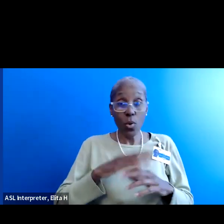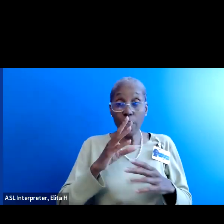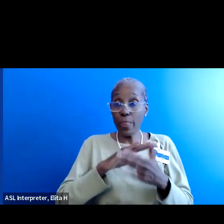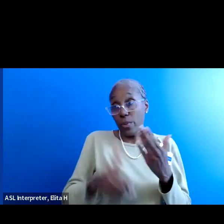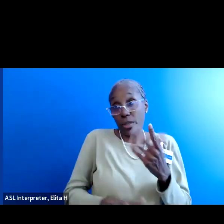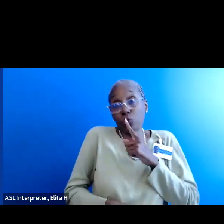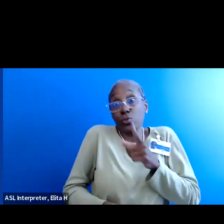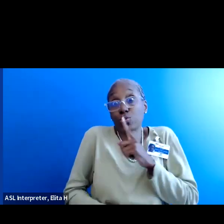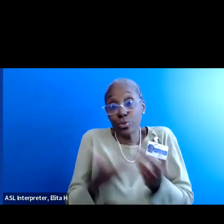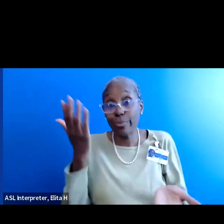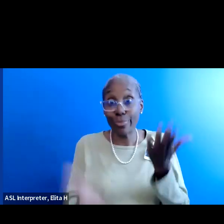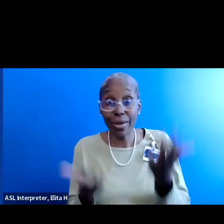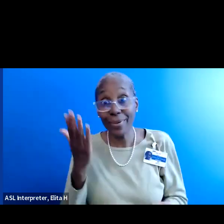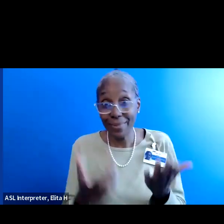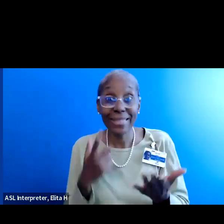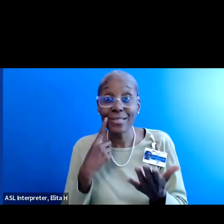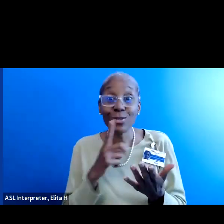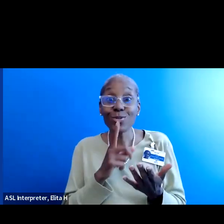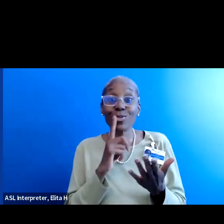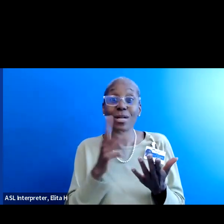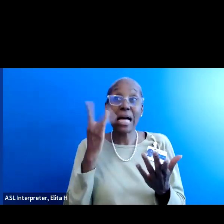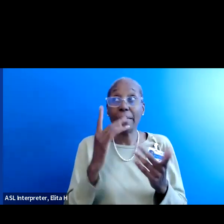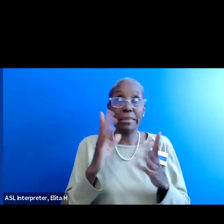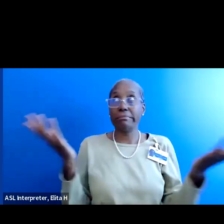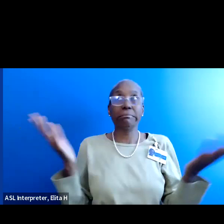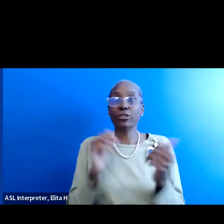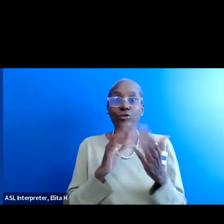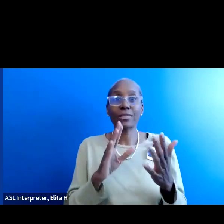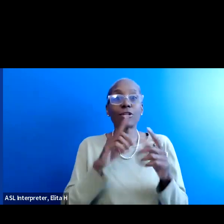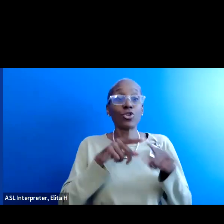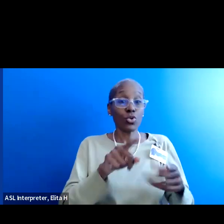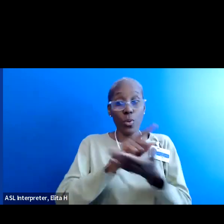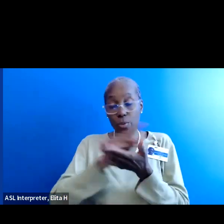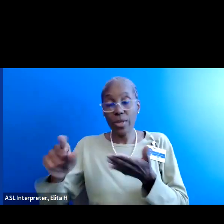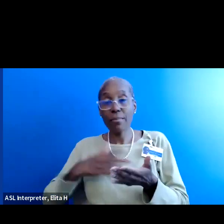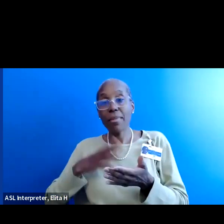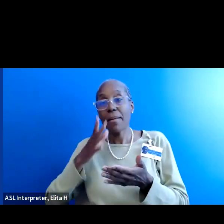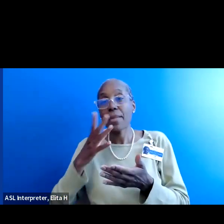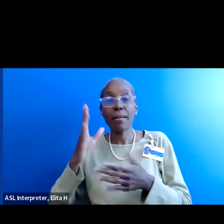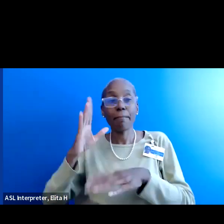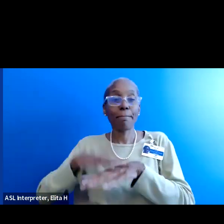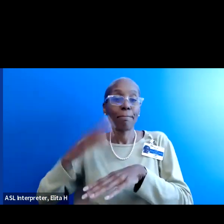That's probably true. But let's address it a different way. During the week, my mom's call bell is answered really promptly.